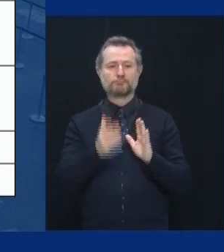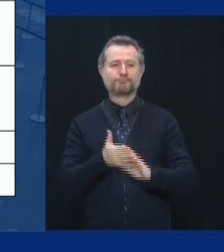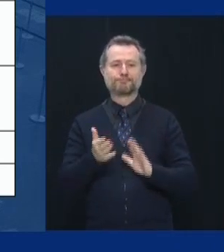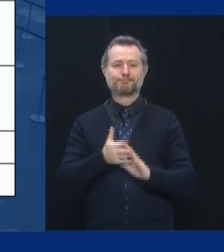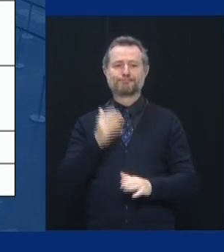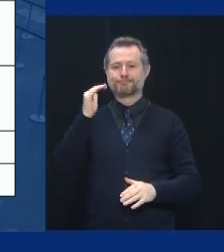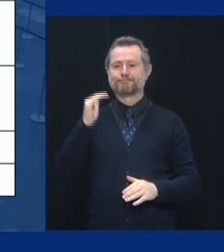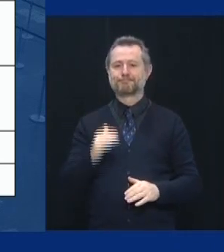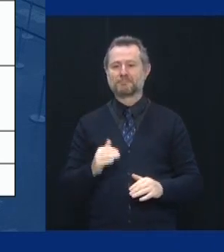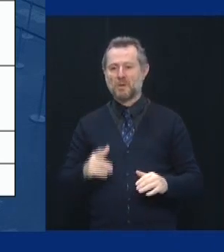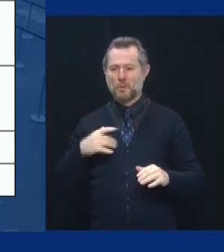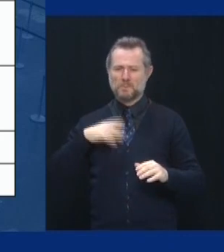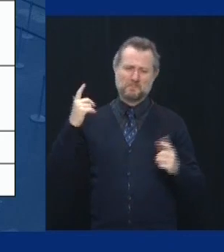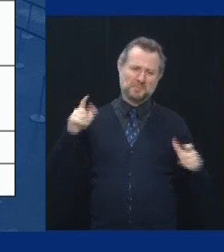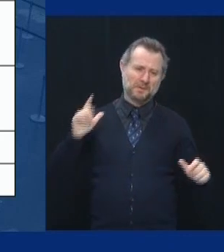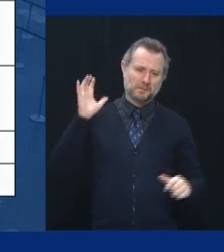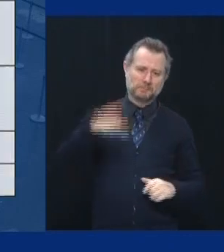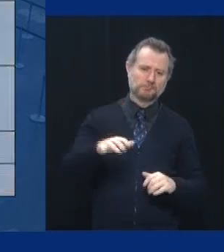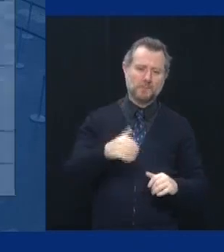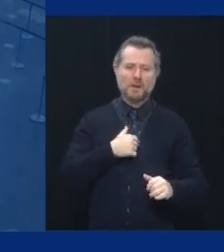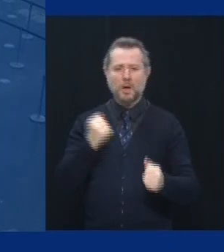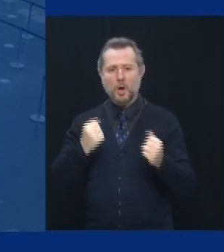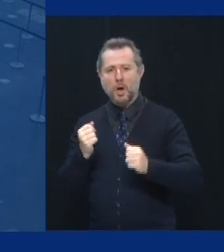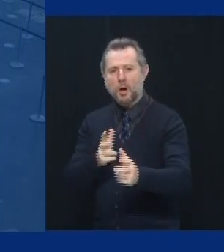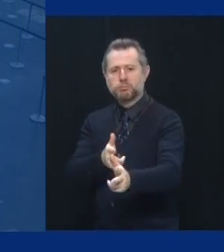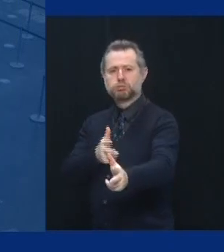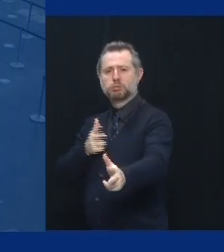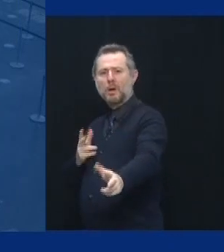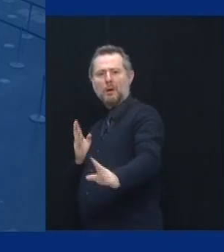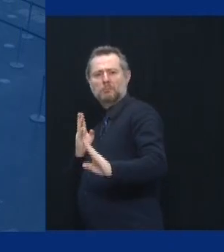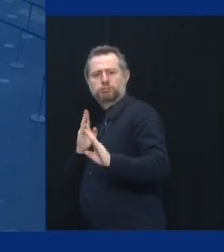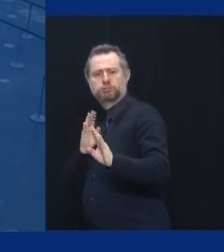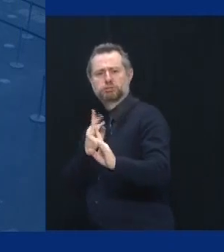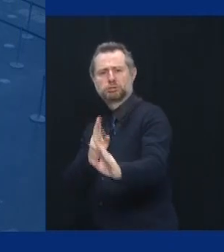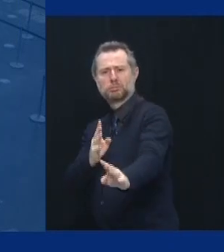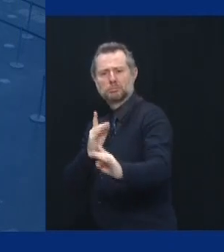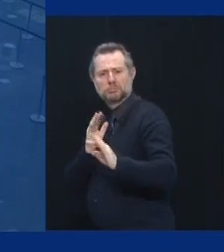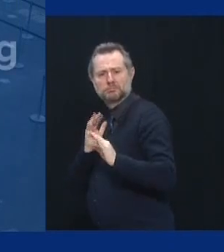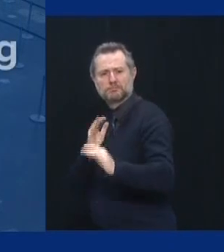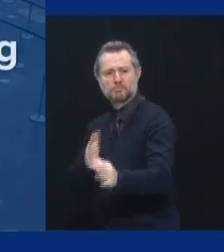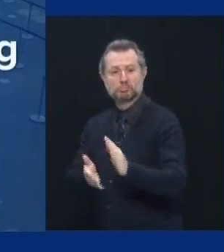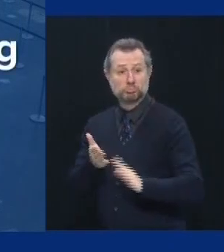GOING TO REALLOCATE FOR THE MAIN PROGRAM. WE SET UP A NUMBER OF STATE SITES WHICH ARE LARGE MASS